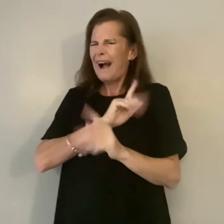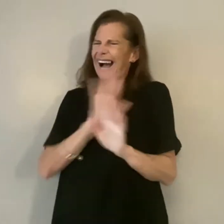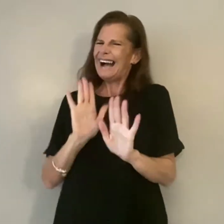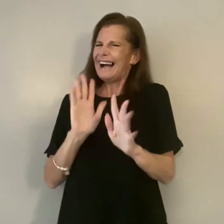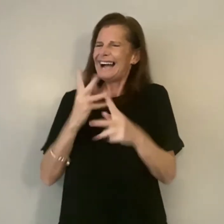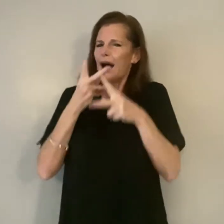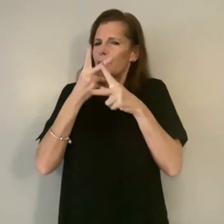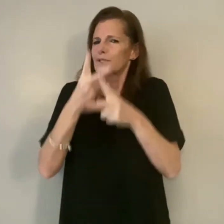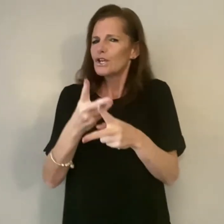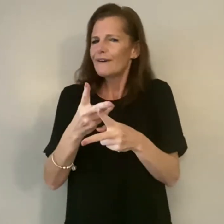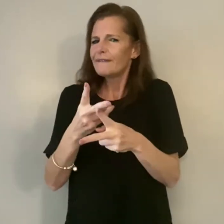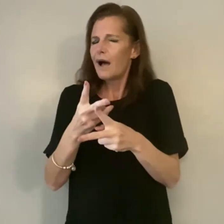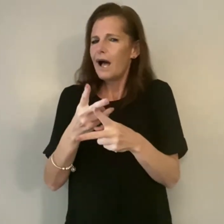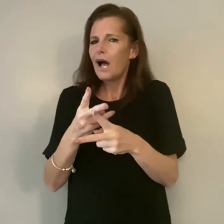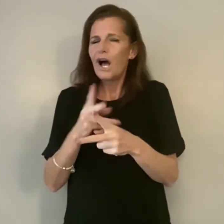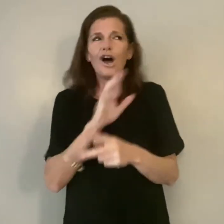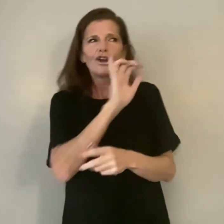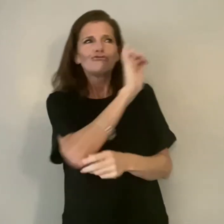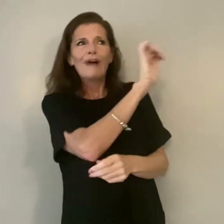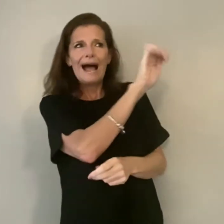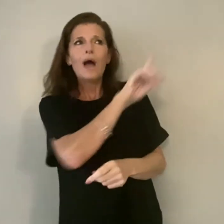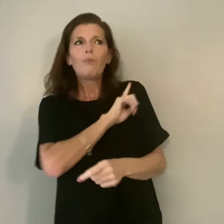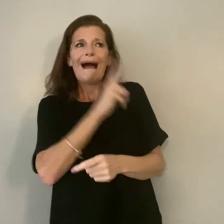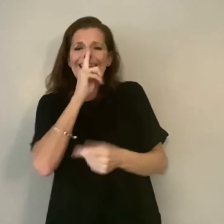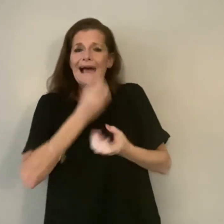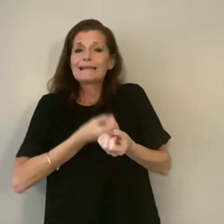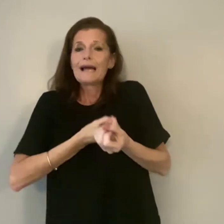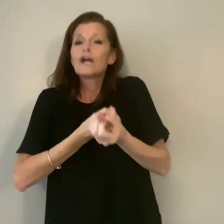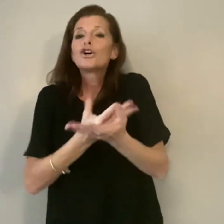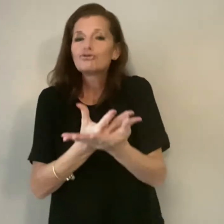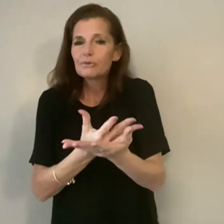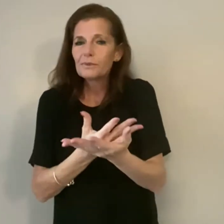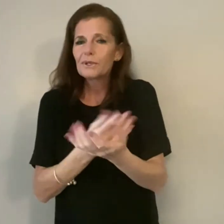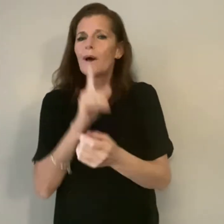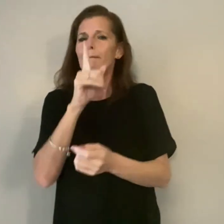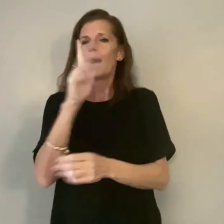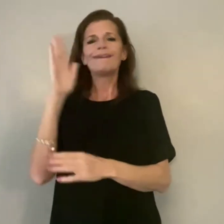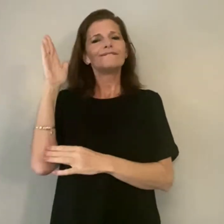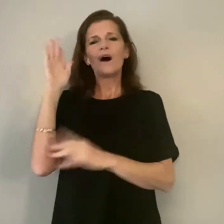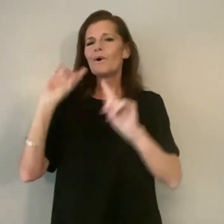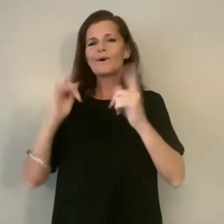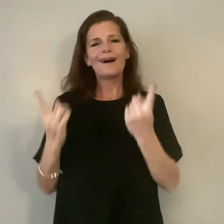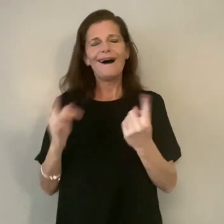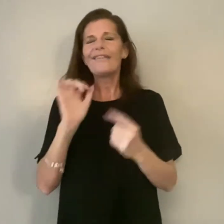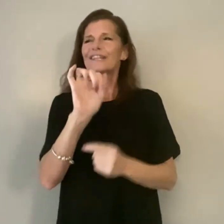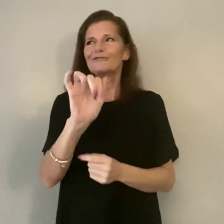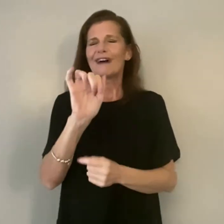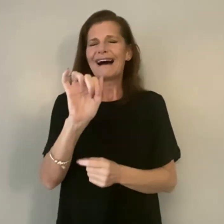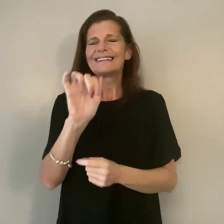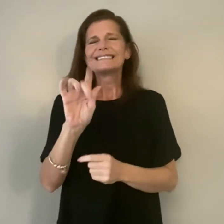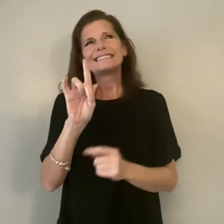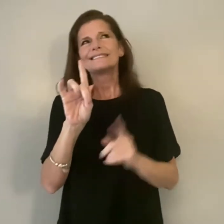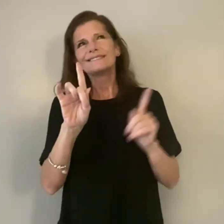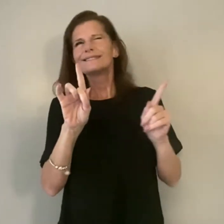'Cause observer's not necessarily the right word there. Yeah because they will... - Exactly. They just can't vote necessarily. Yeah that's so interesting